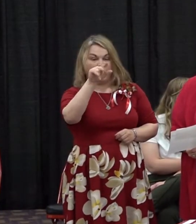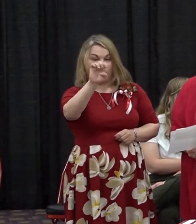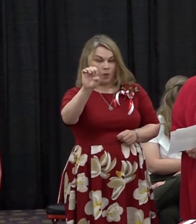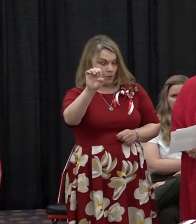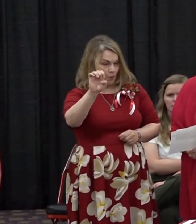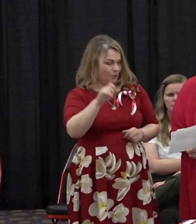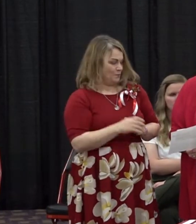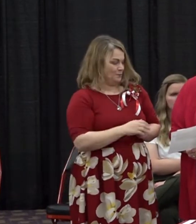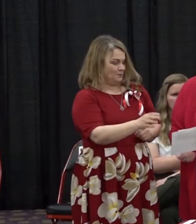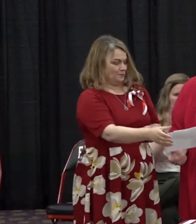Evan Malone.